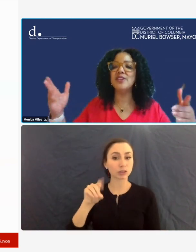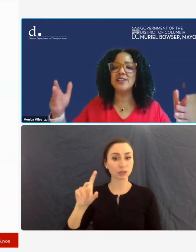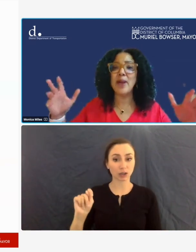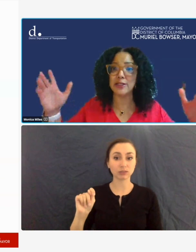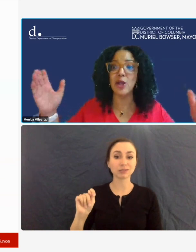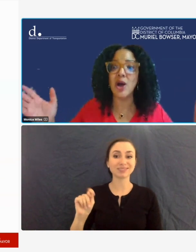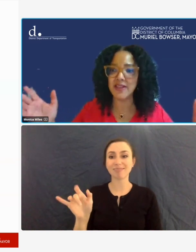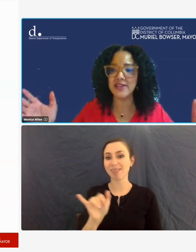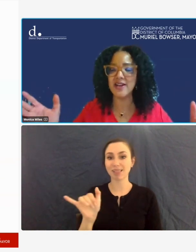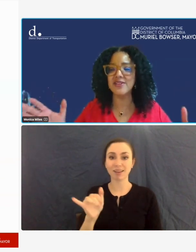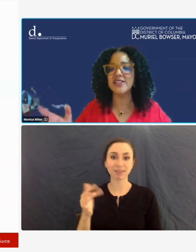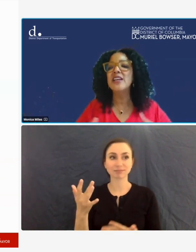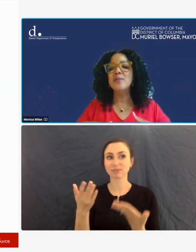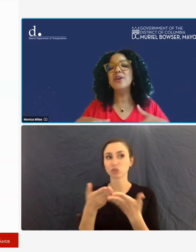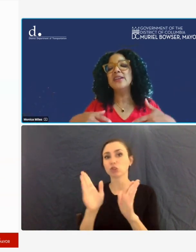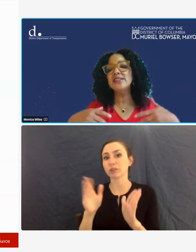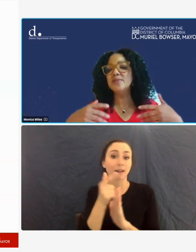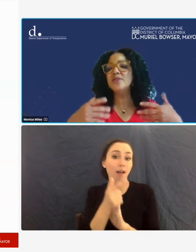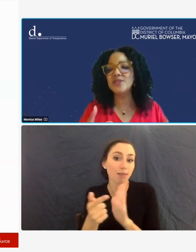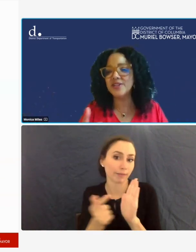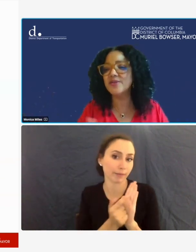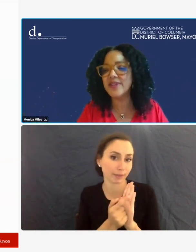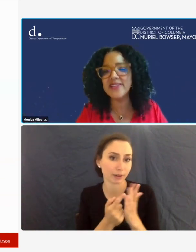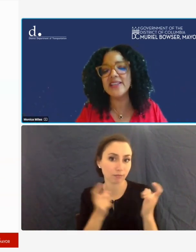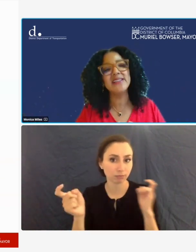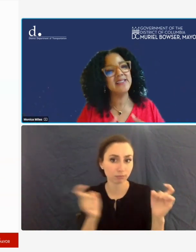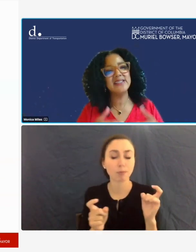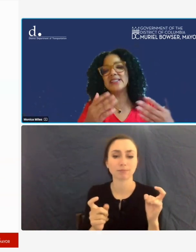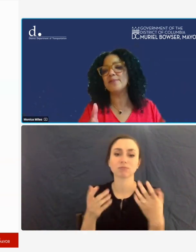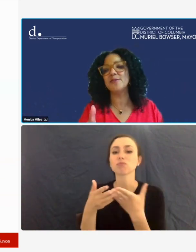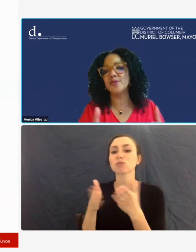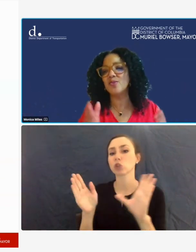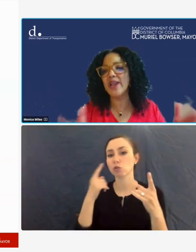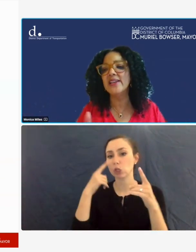it's not by law that it governs it but it's mutually agreed that this is an acceptable way